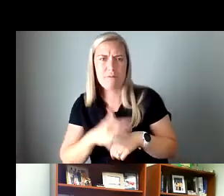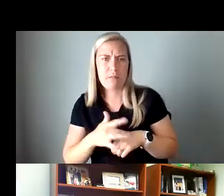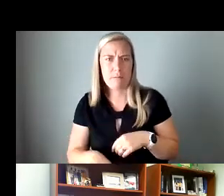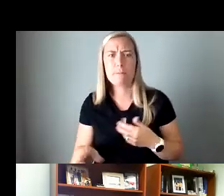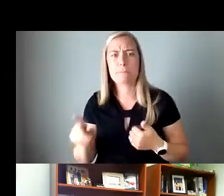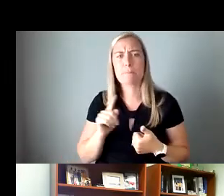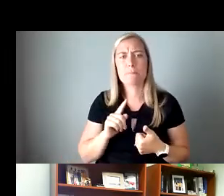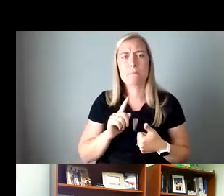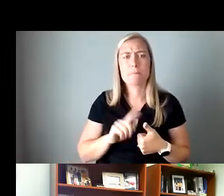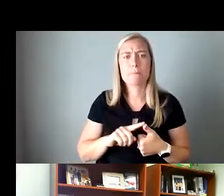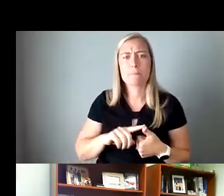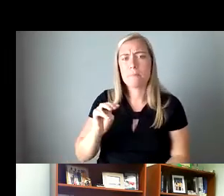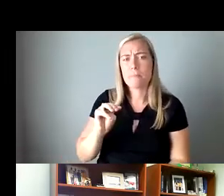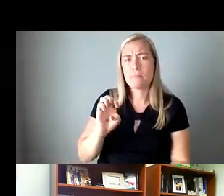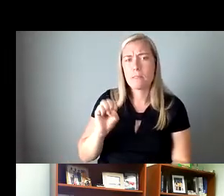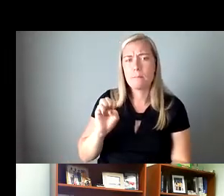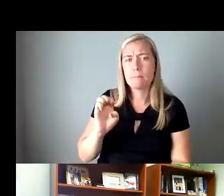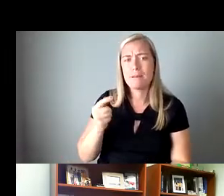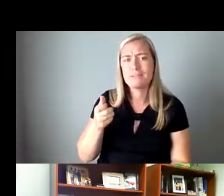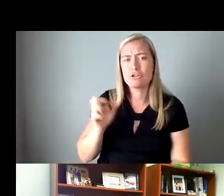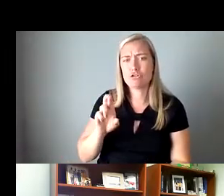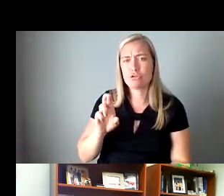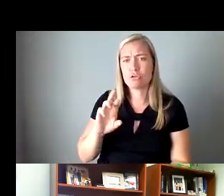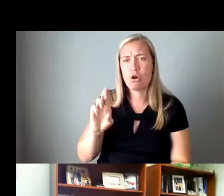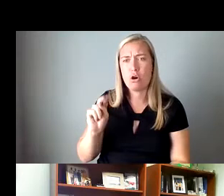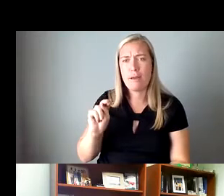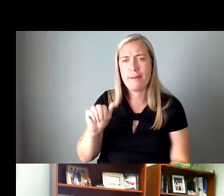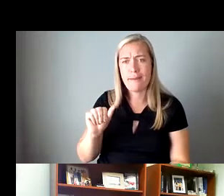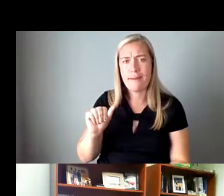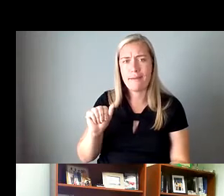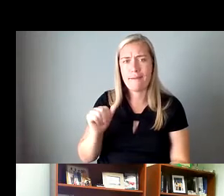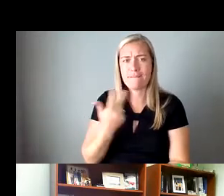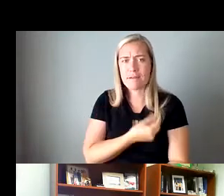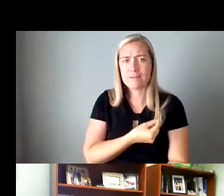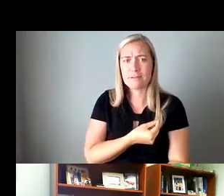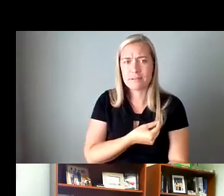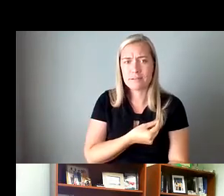messenger RNA vaccines. Sometimes people ask me what's messenger RNA? Is it something that's